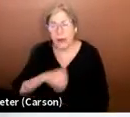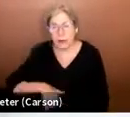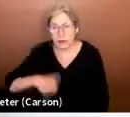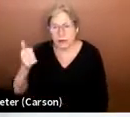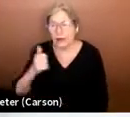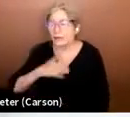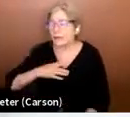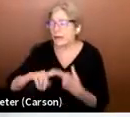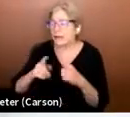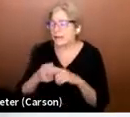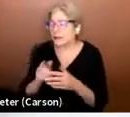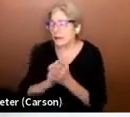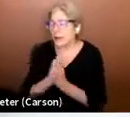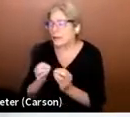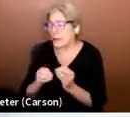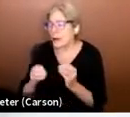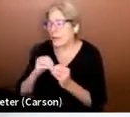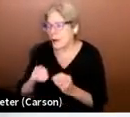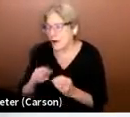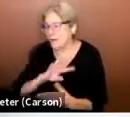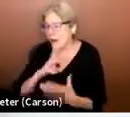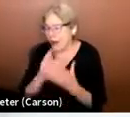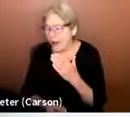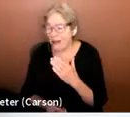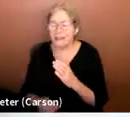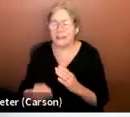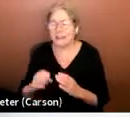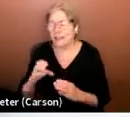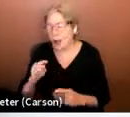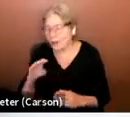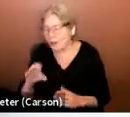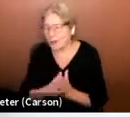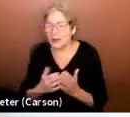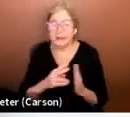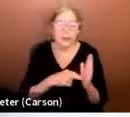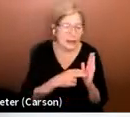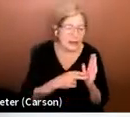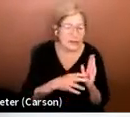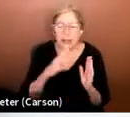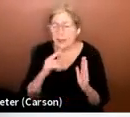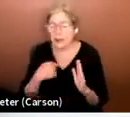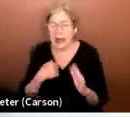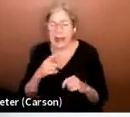get more and more into comic books and reading them and talking about them and I can't access them.